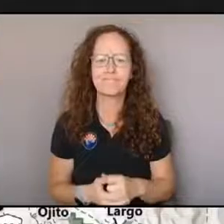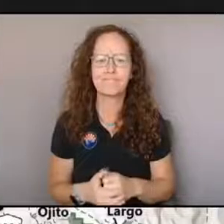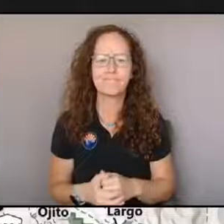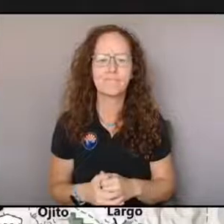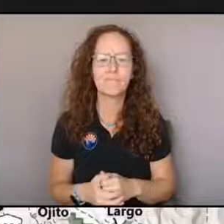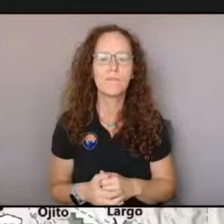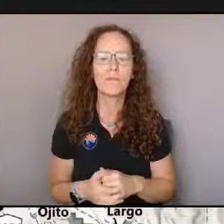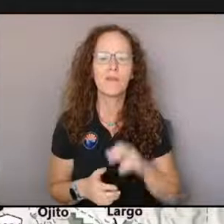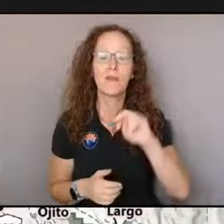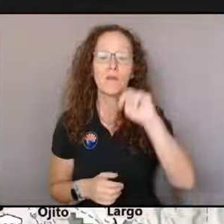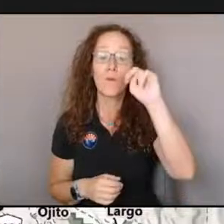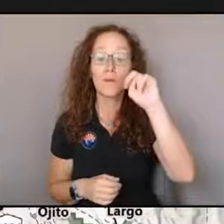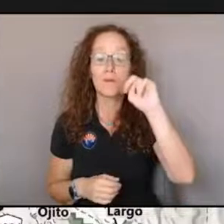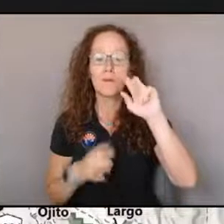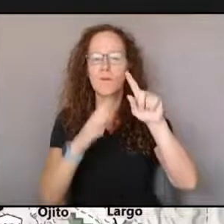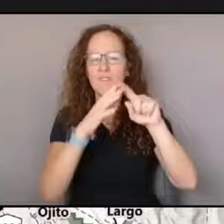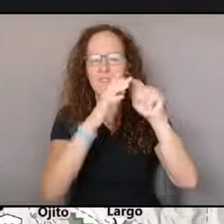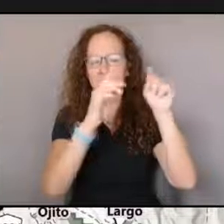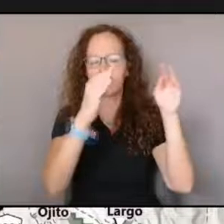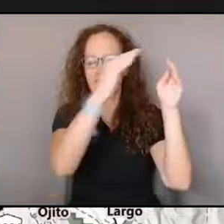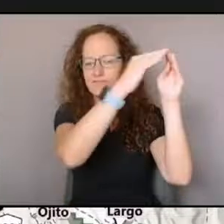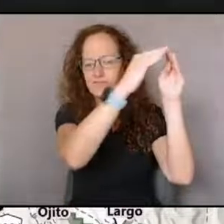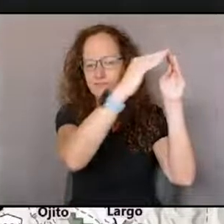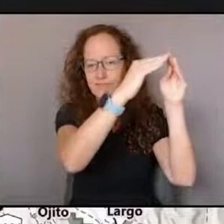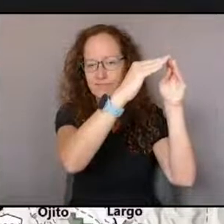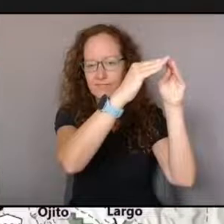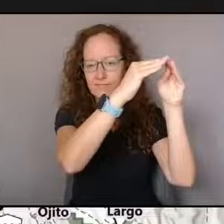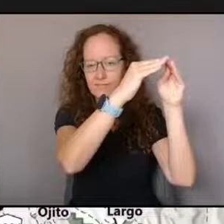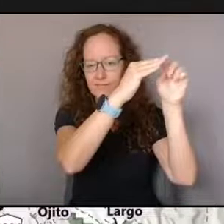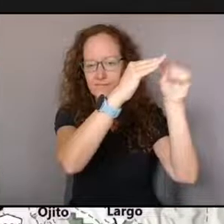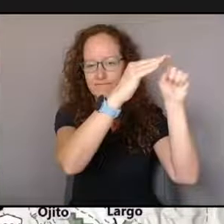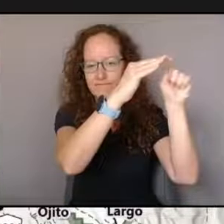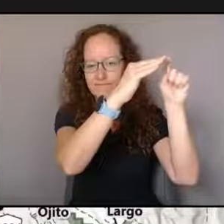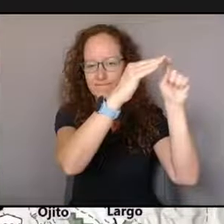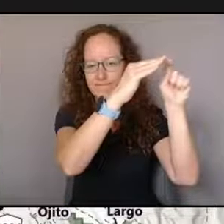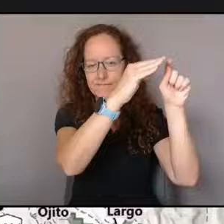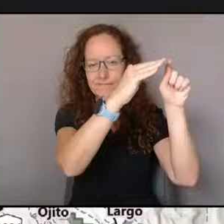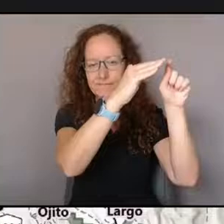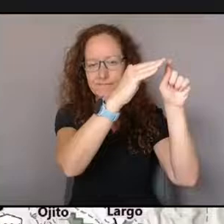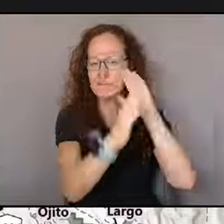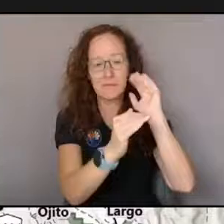SORRY ABOUT THAT. LET'S START AT THE NORTH SIDE, THE NORTHEAST CORNER.